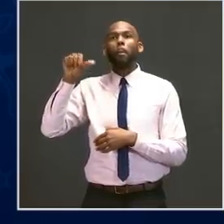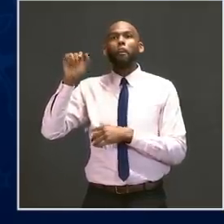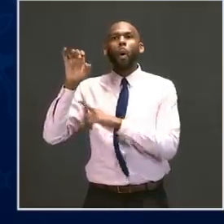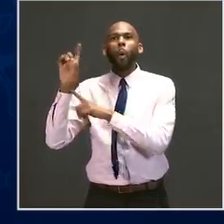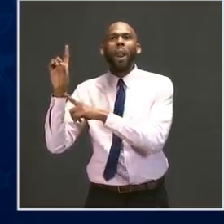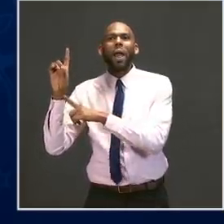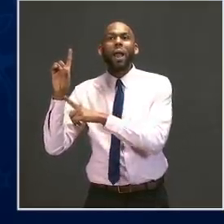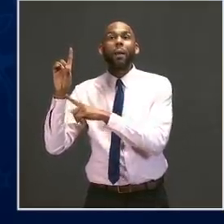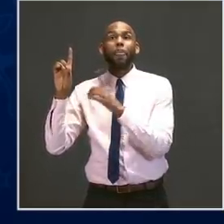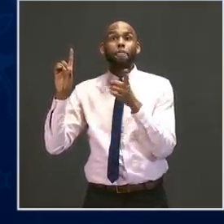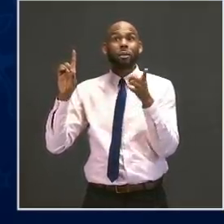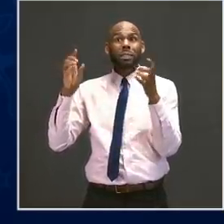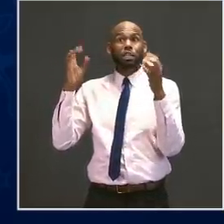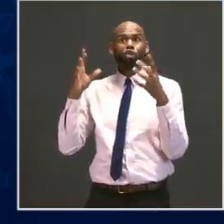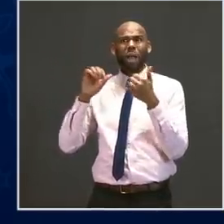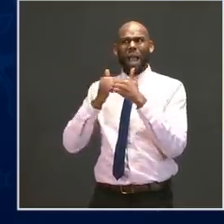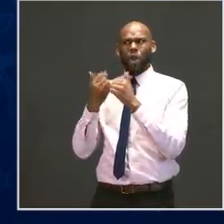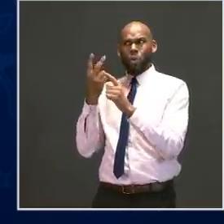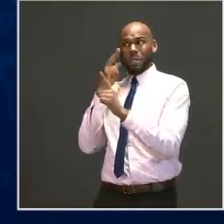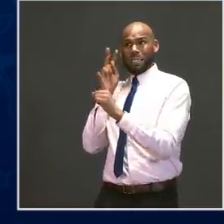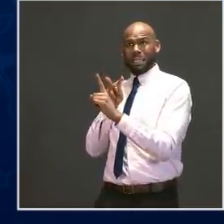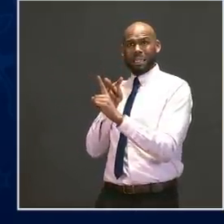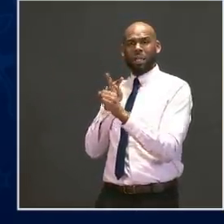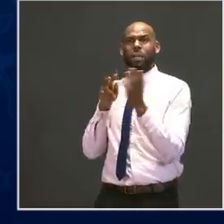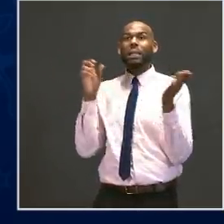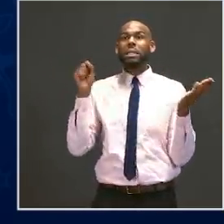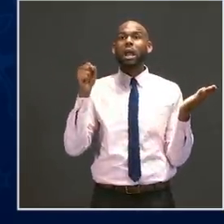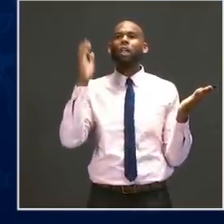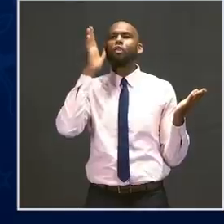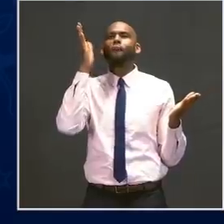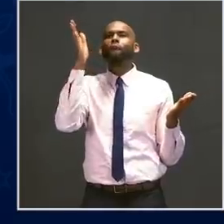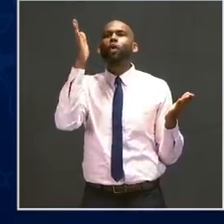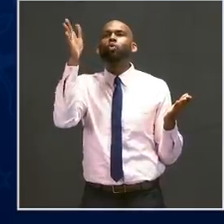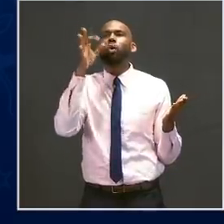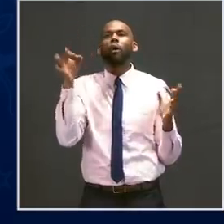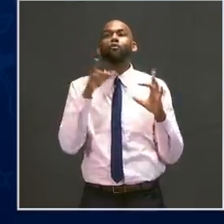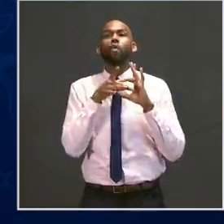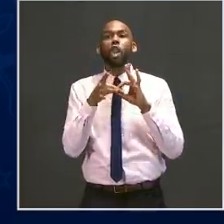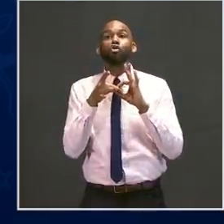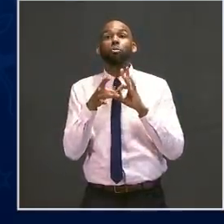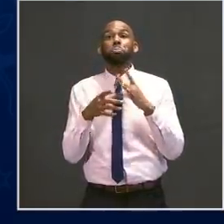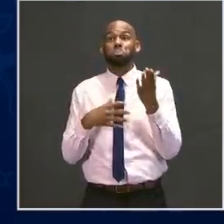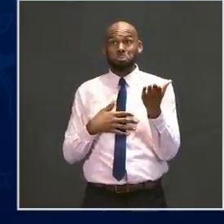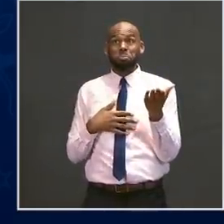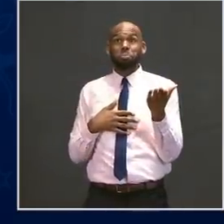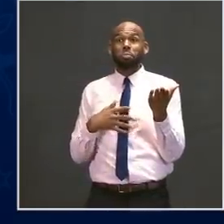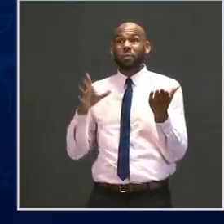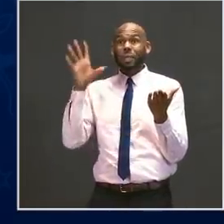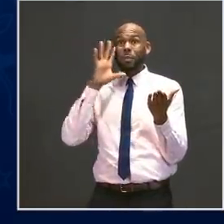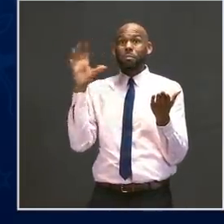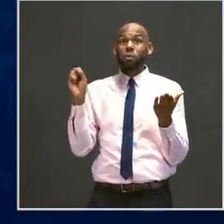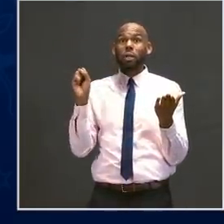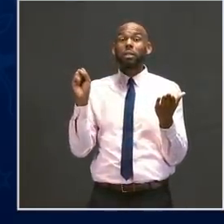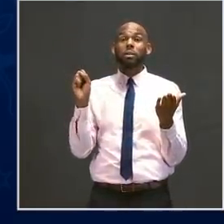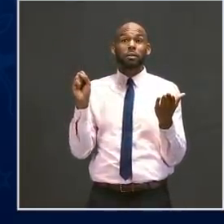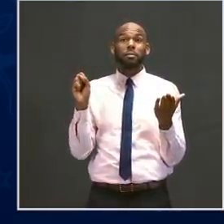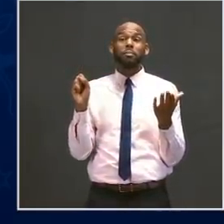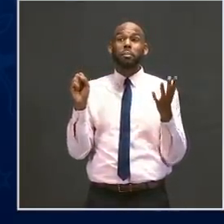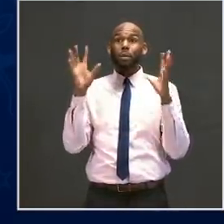The Press: Yeah. The future of this relations. Ms. Psaki: Well, the President has only made, of course, not an unlimited number of calls,